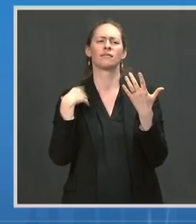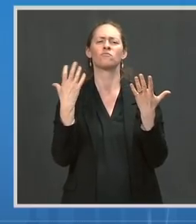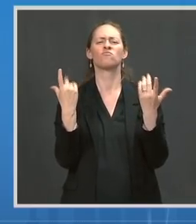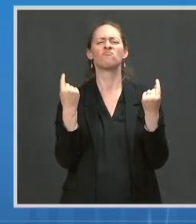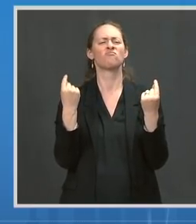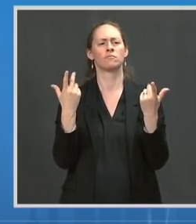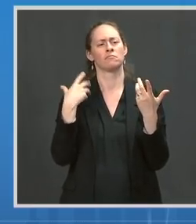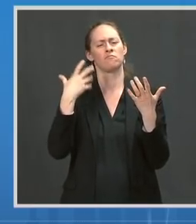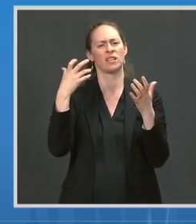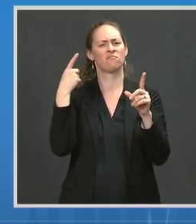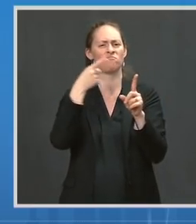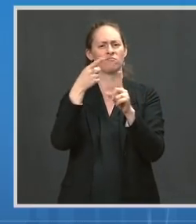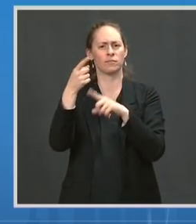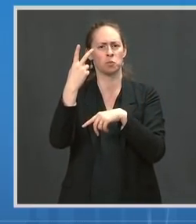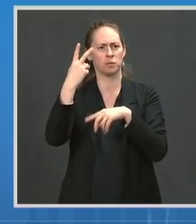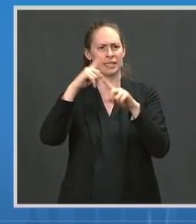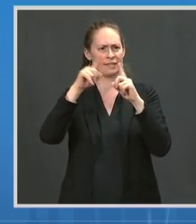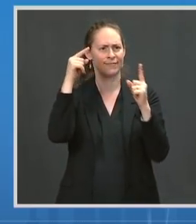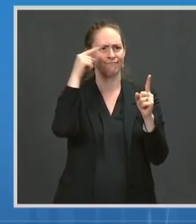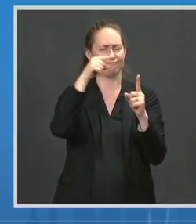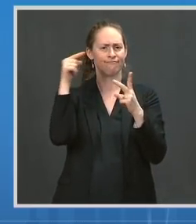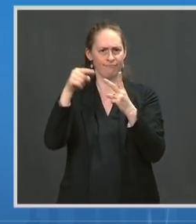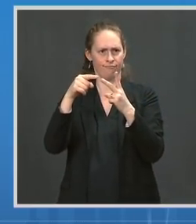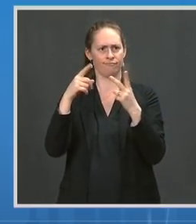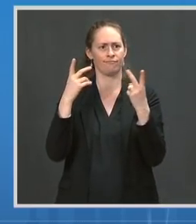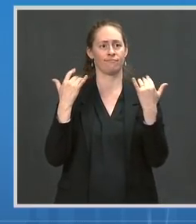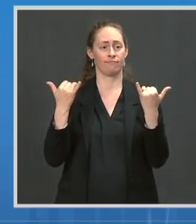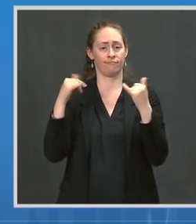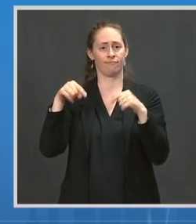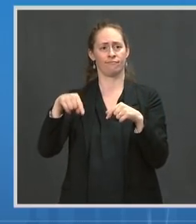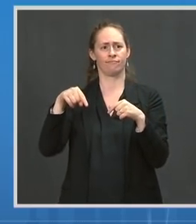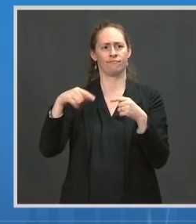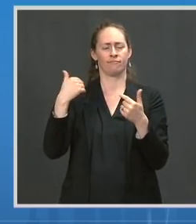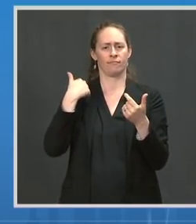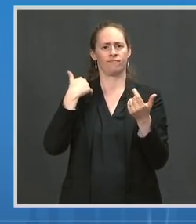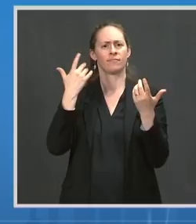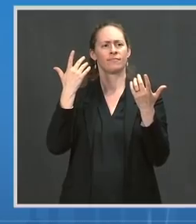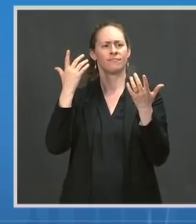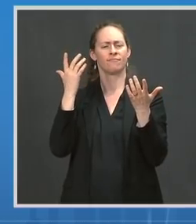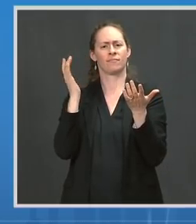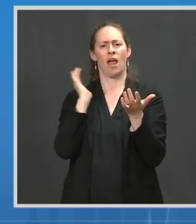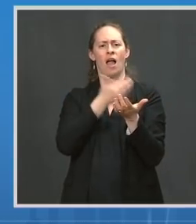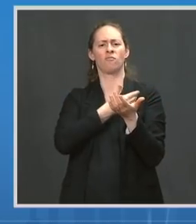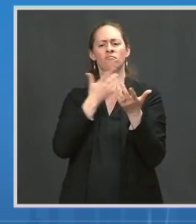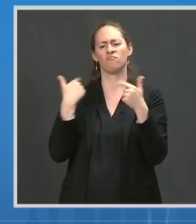related to the national COVID-19 vaccination effort. First, American Indian and Alaska Native